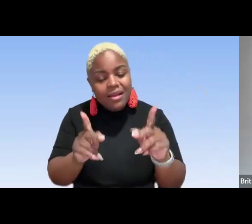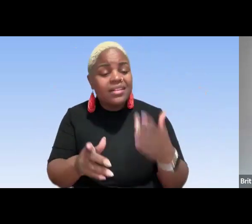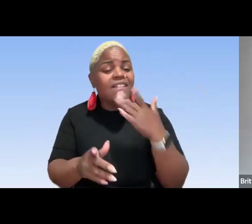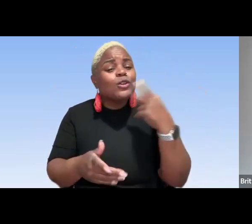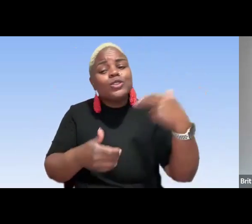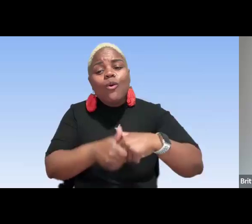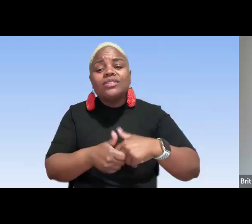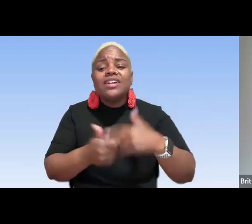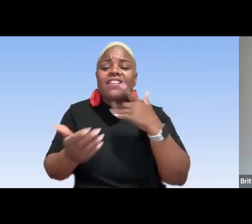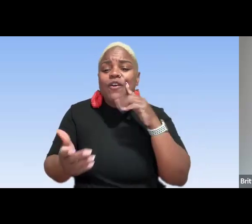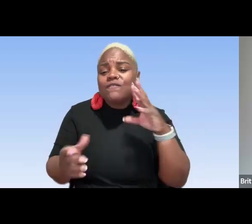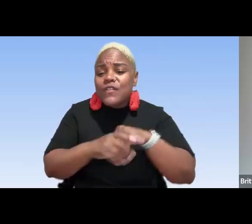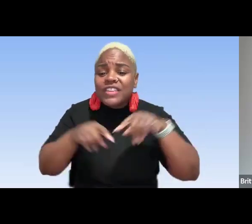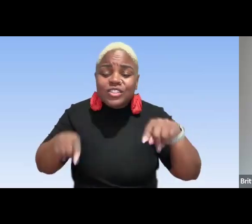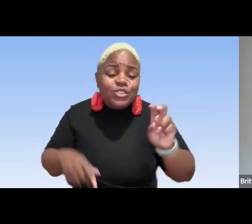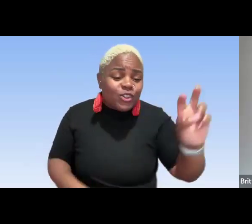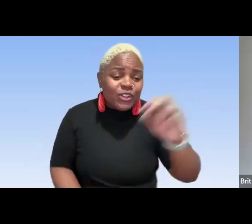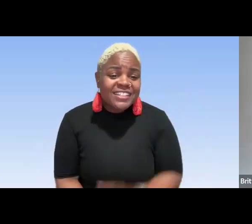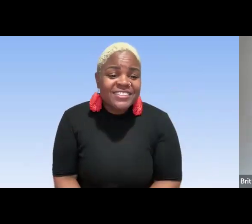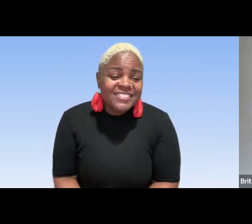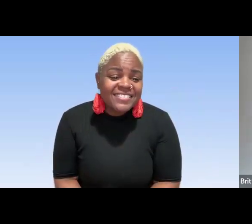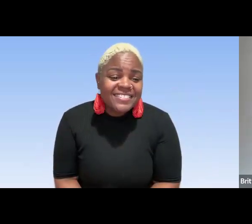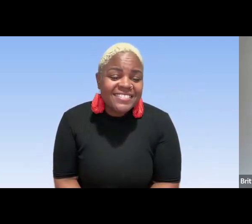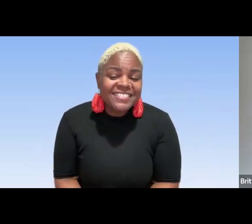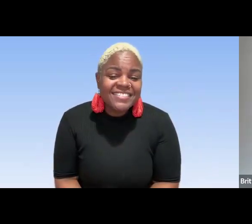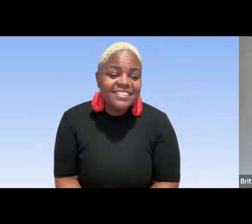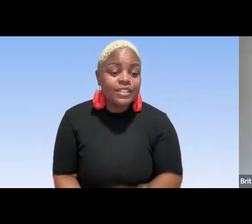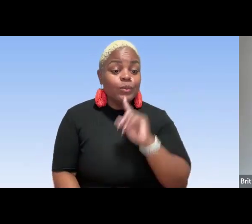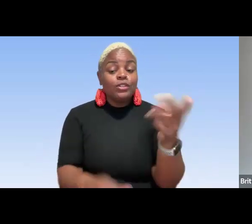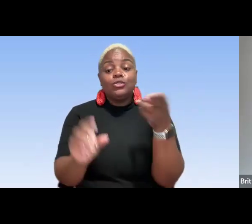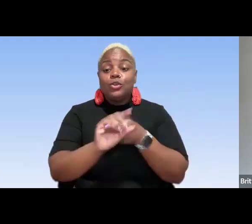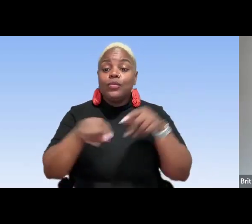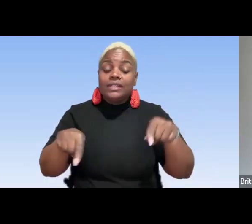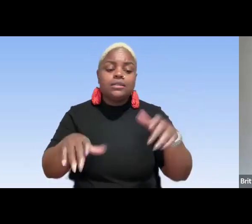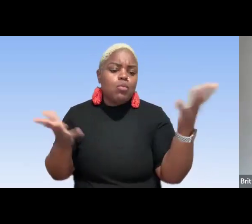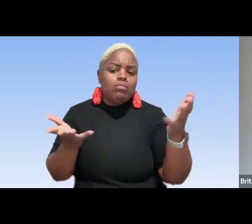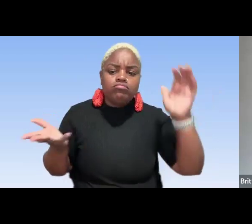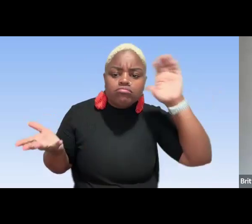a part of this journey. To start, we're gonna hear from each panelist as they introduce themselves.